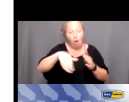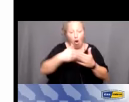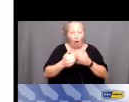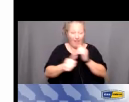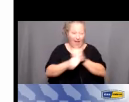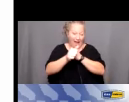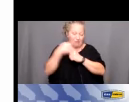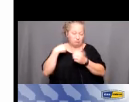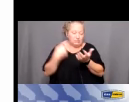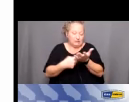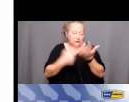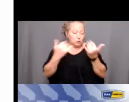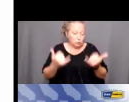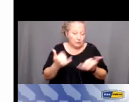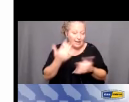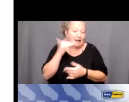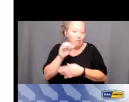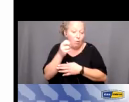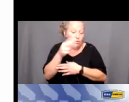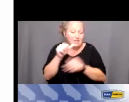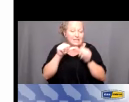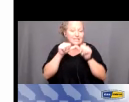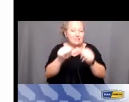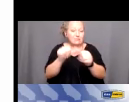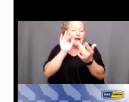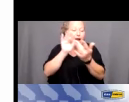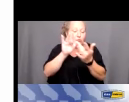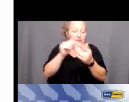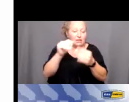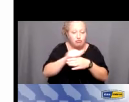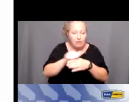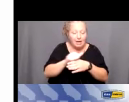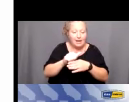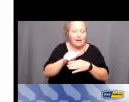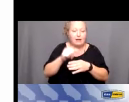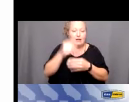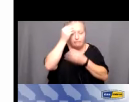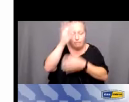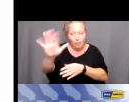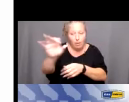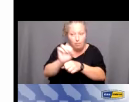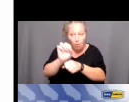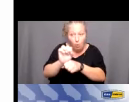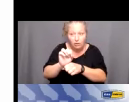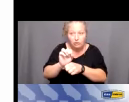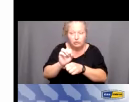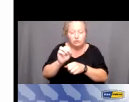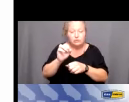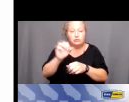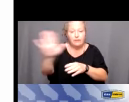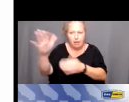Cal OSHA continues its outreach and training efforts to inform employers of their obligations and workers of their rights.